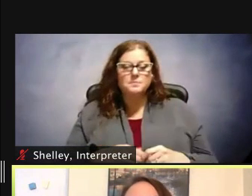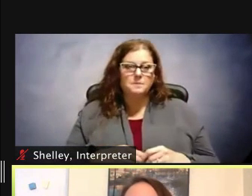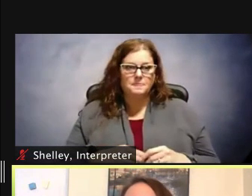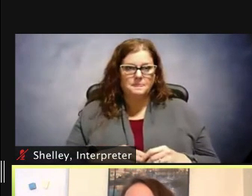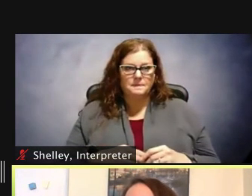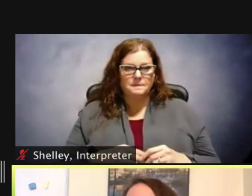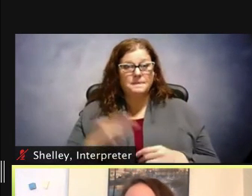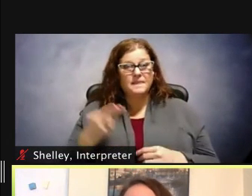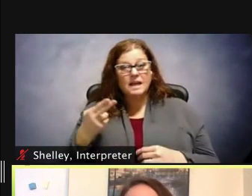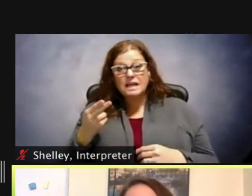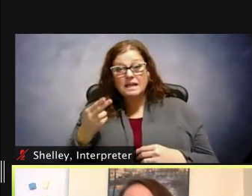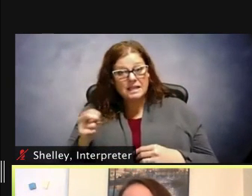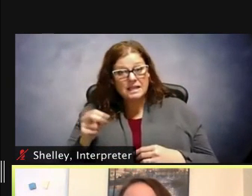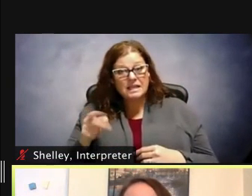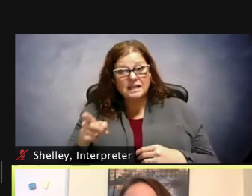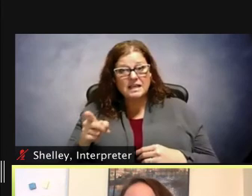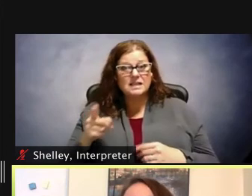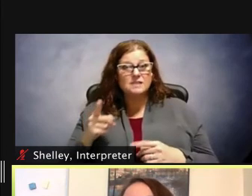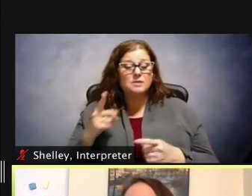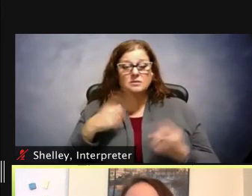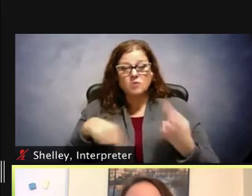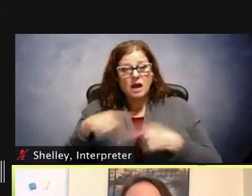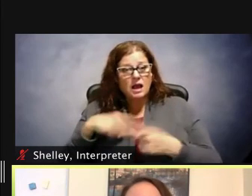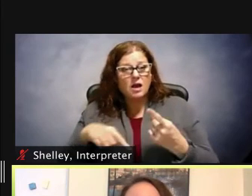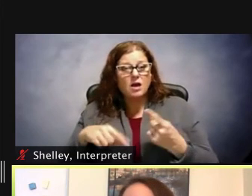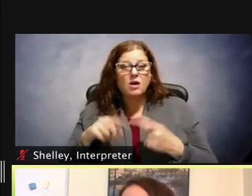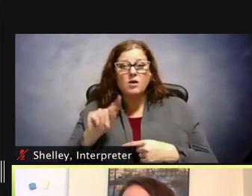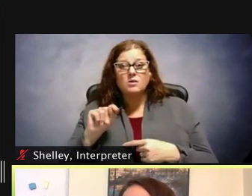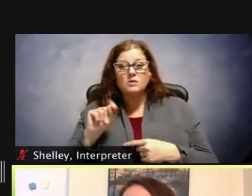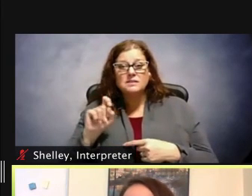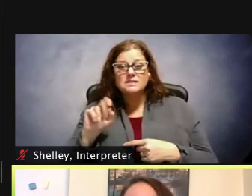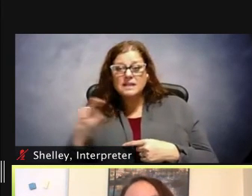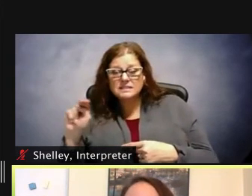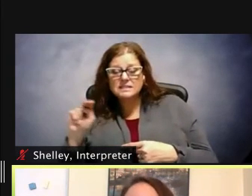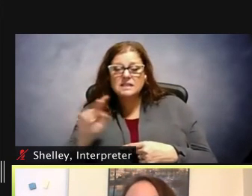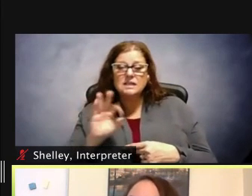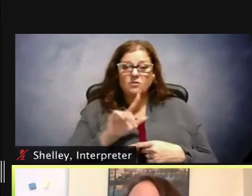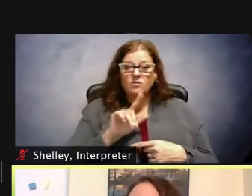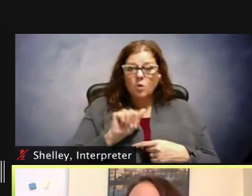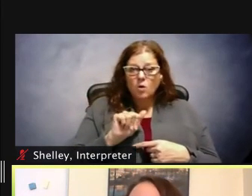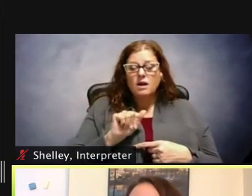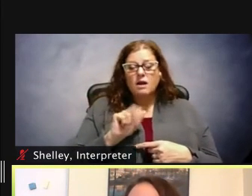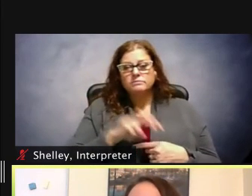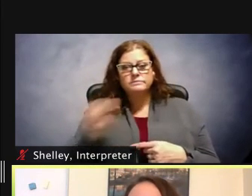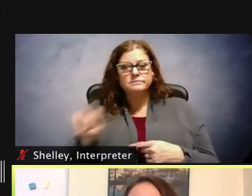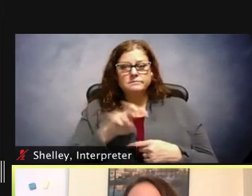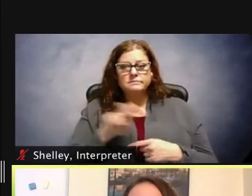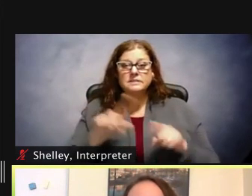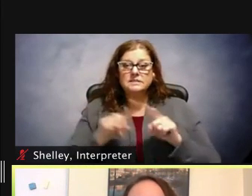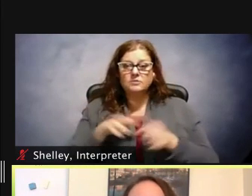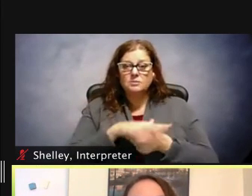has been kind of around Tennessee and Florida in different settings, different school settings.